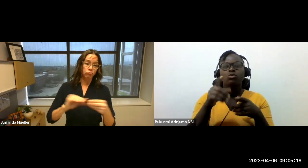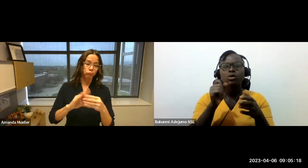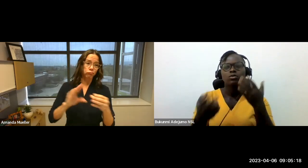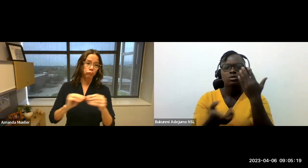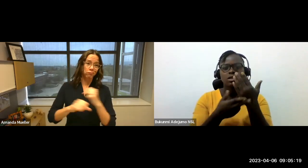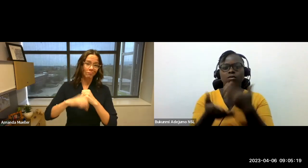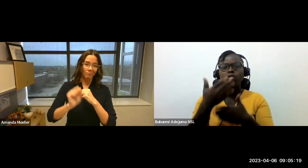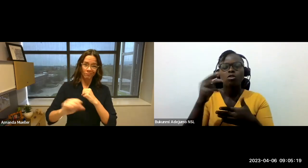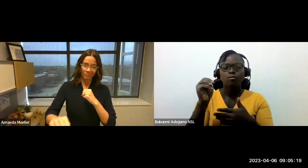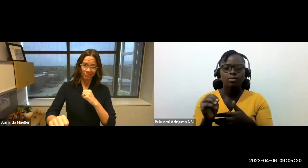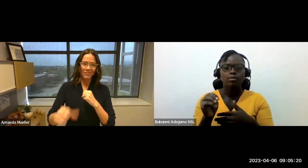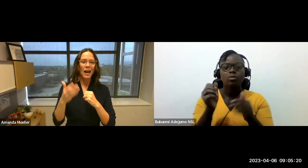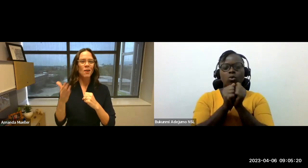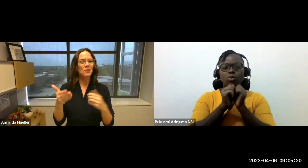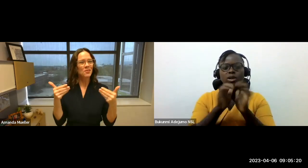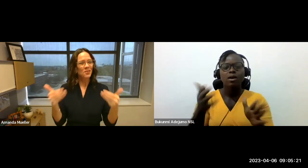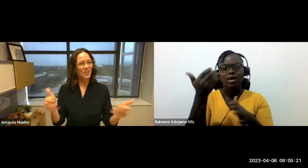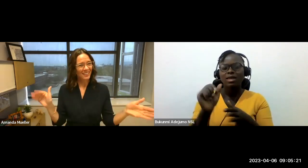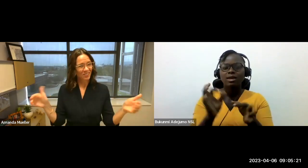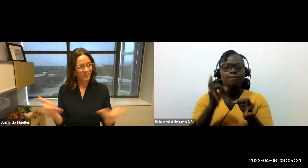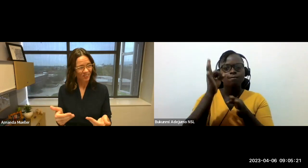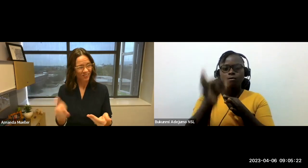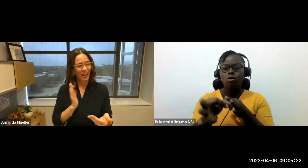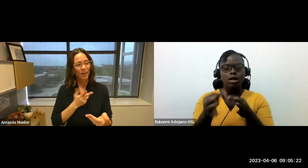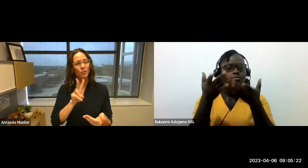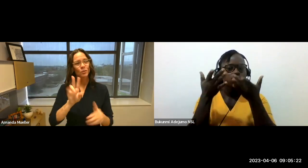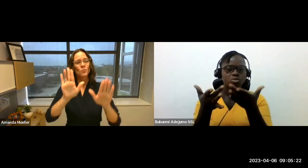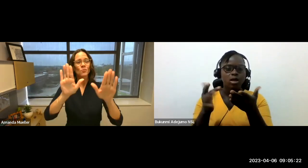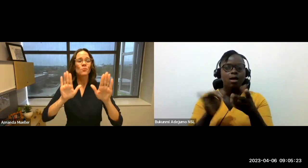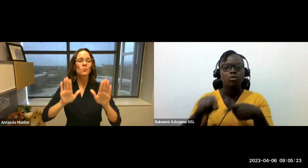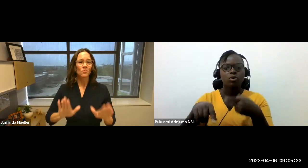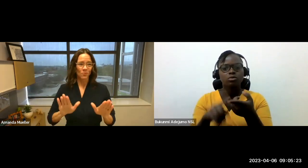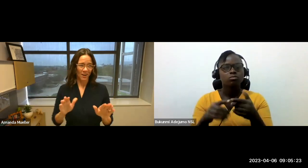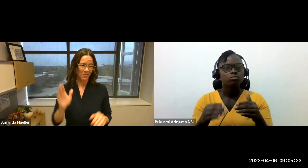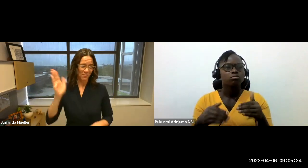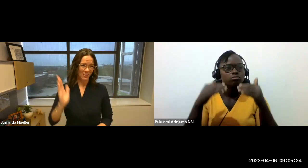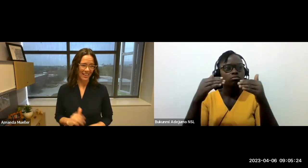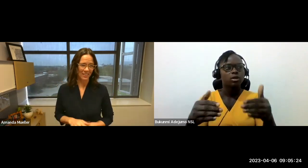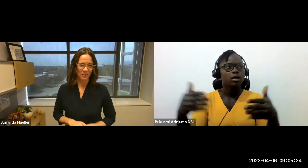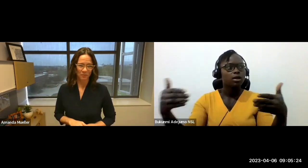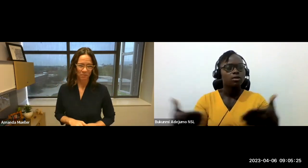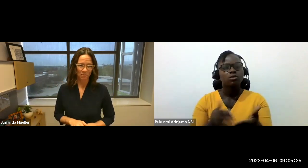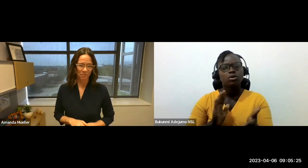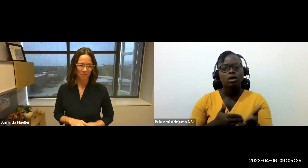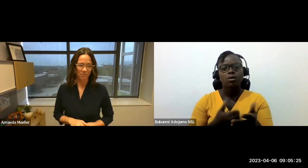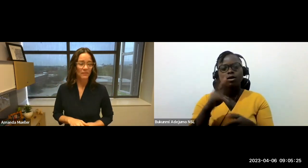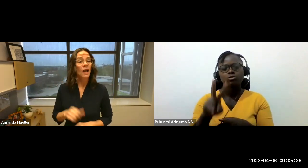So without any further ado. i'm going to go ahead and introduce our 2 amazing presenters.